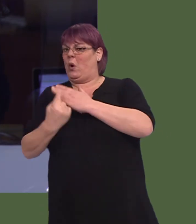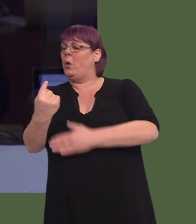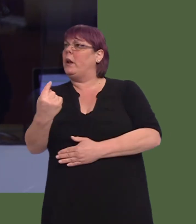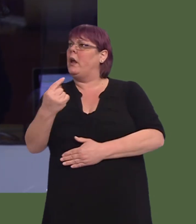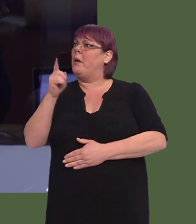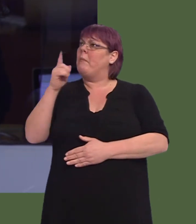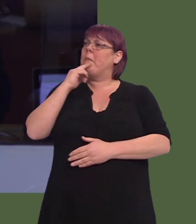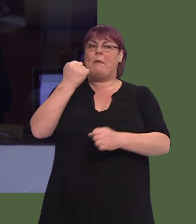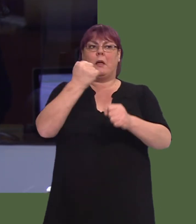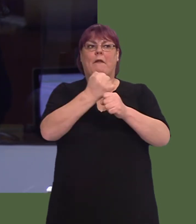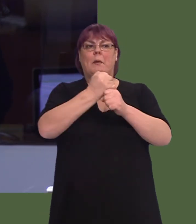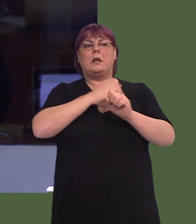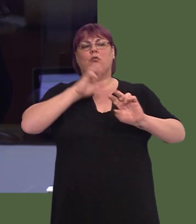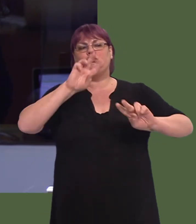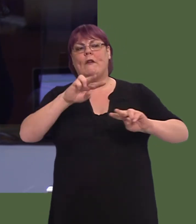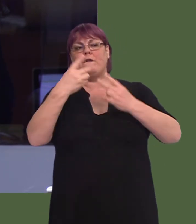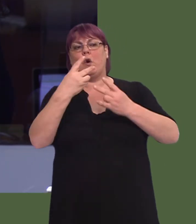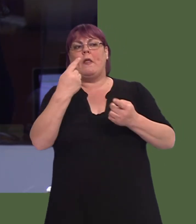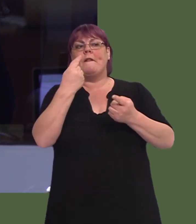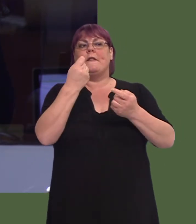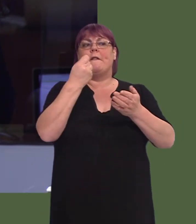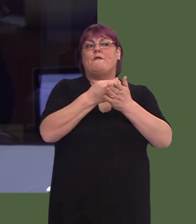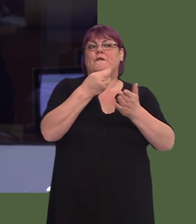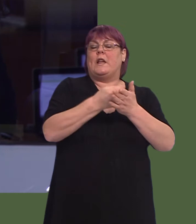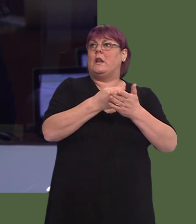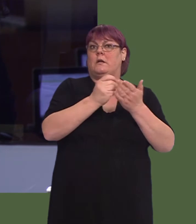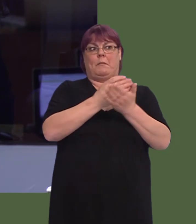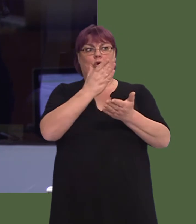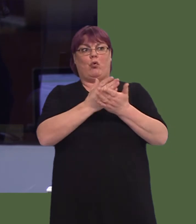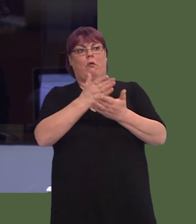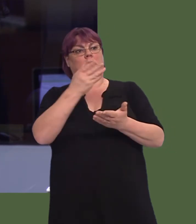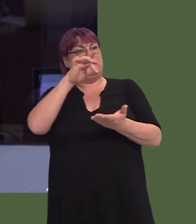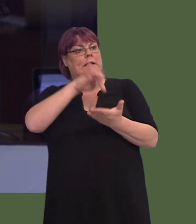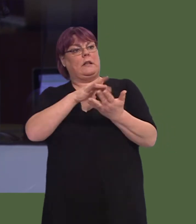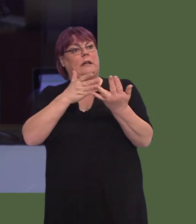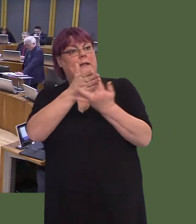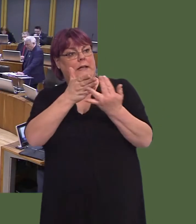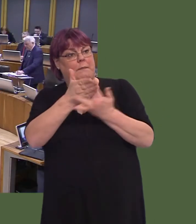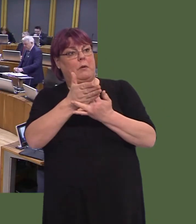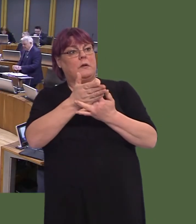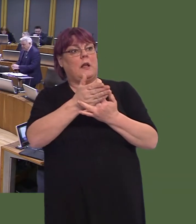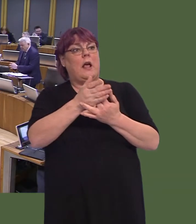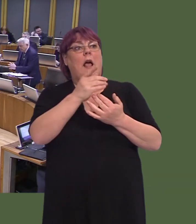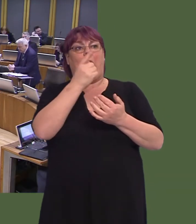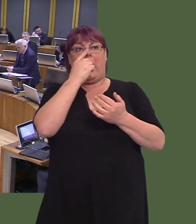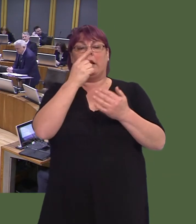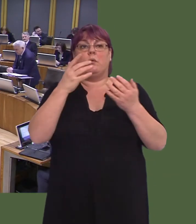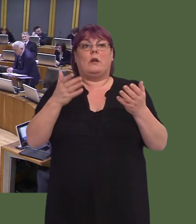fees to ensure that these centres are accessible and tackle loneliness amongst our elderly people?